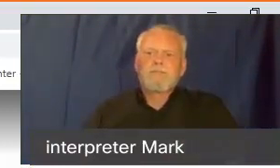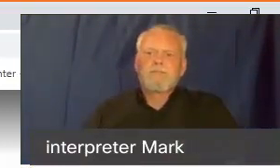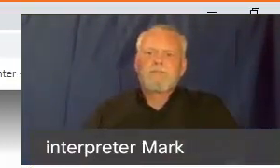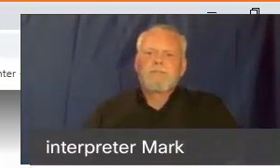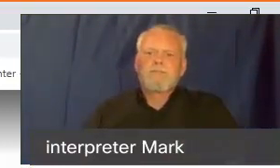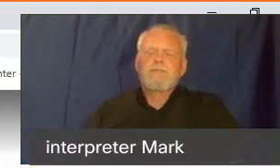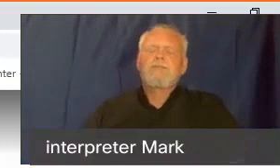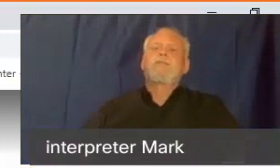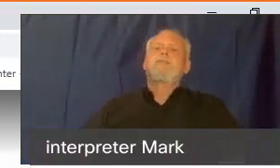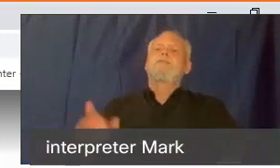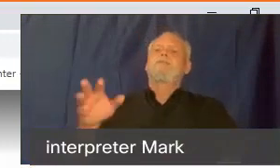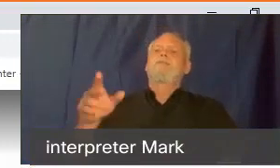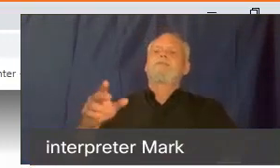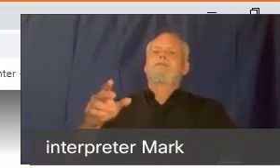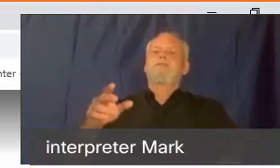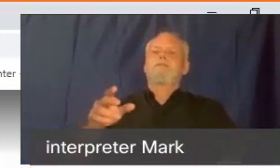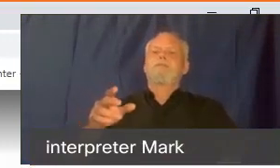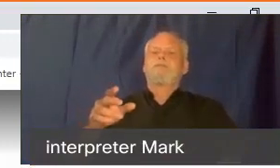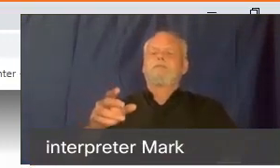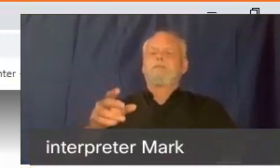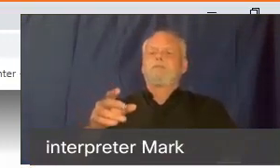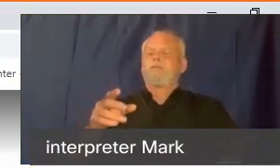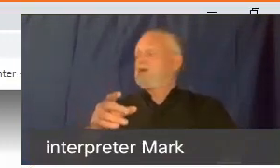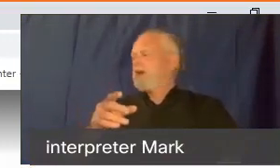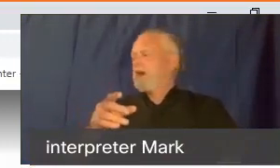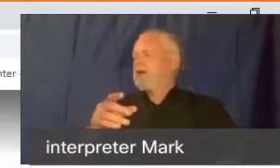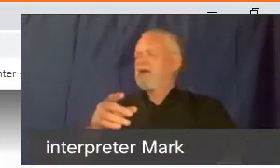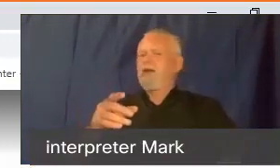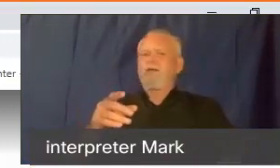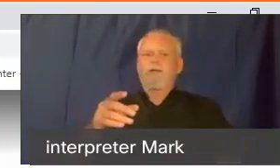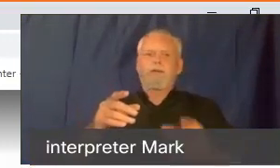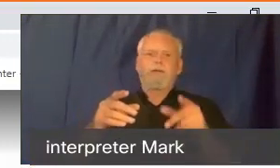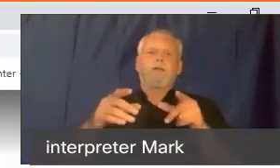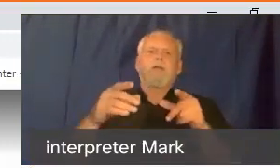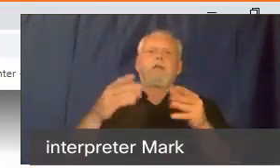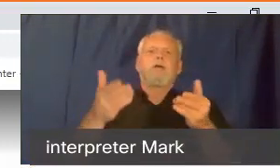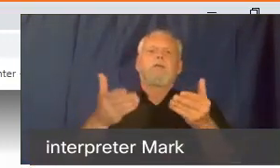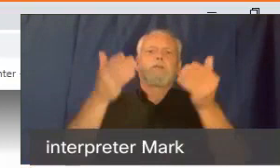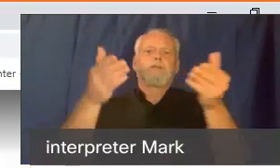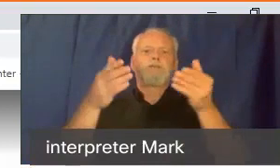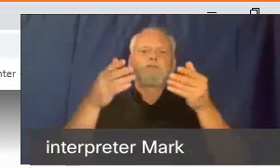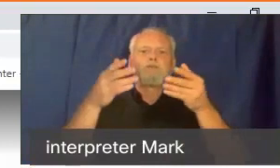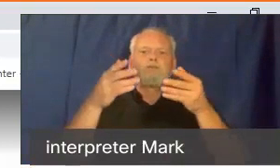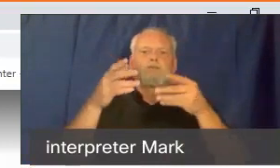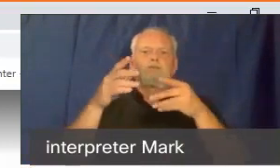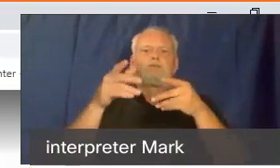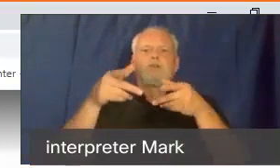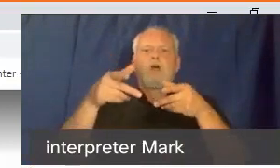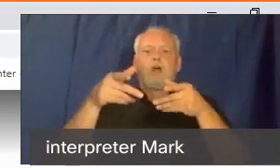Yeah, it's the, the 65% plans. Propose the trail to be at the sidewalk level here.